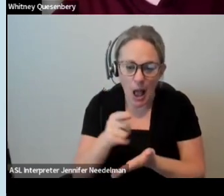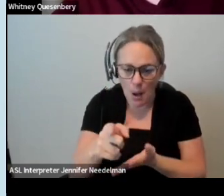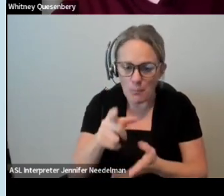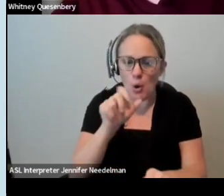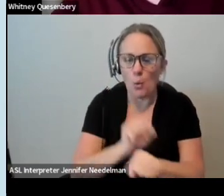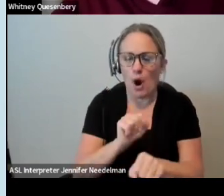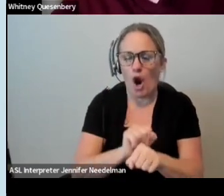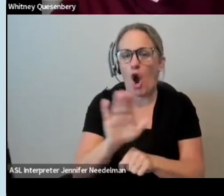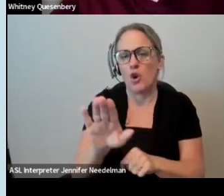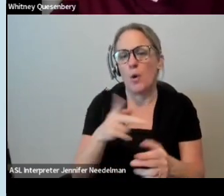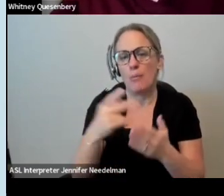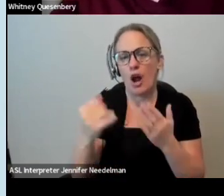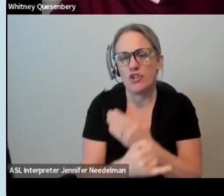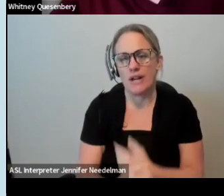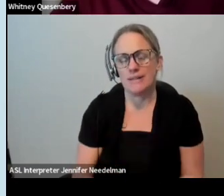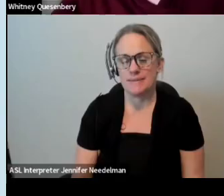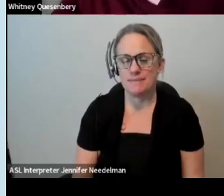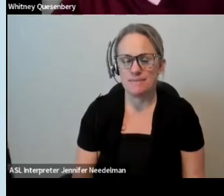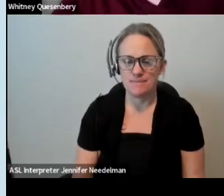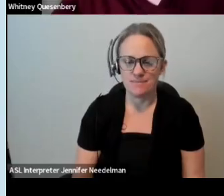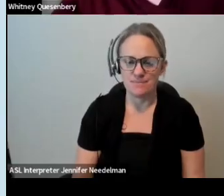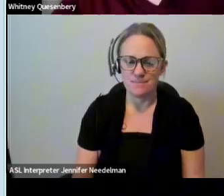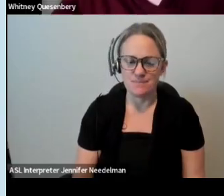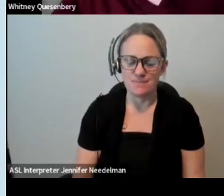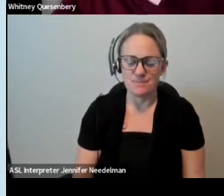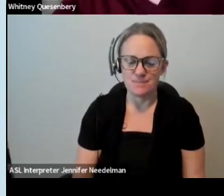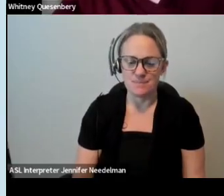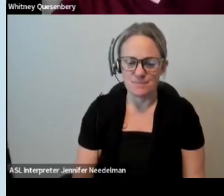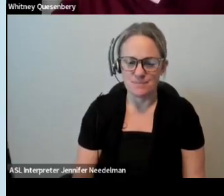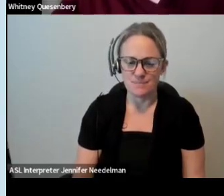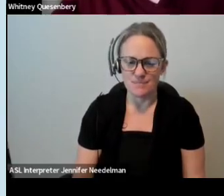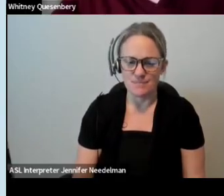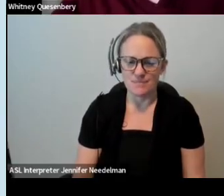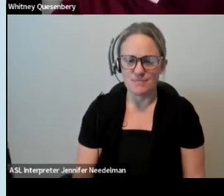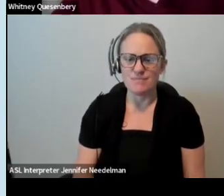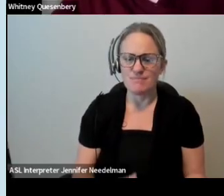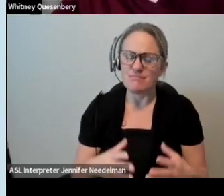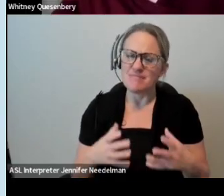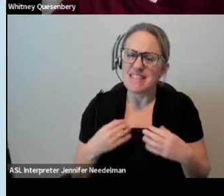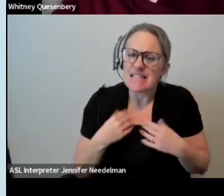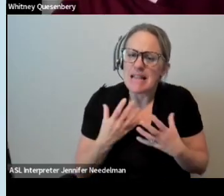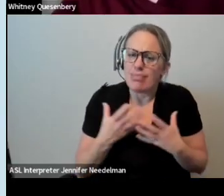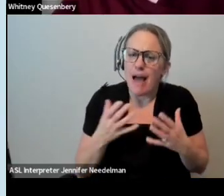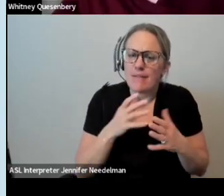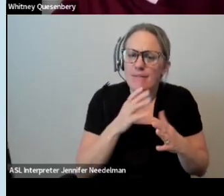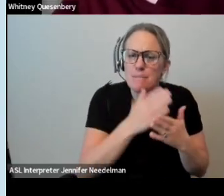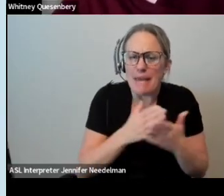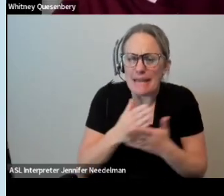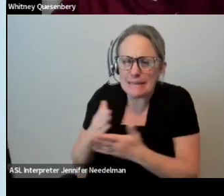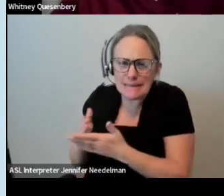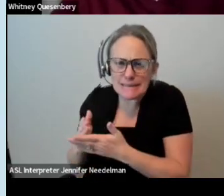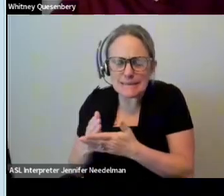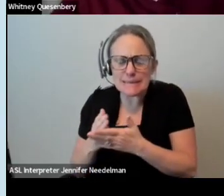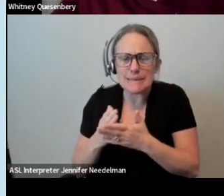But it, it's a way of taking a lot of different pieces of information and putting it together into